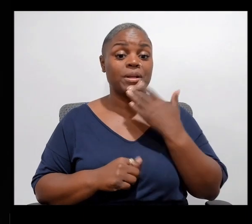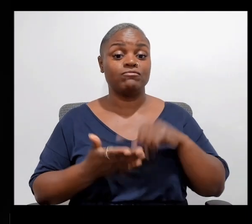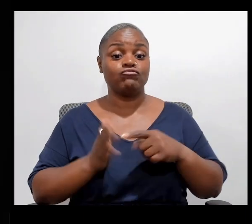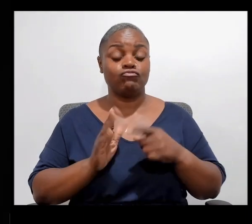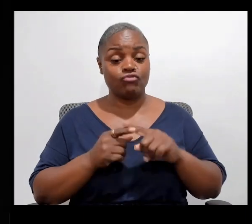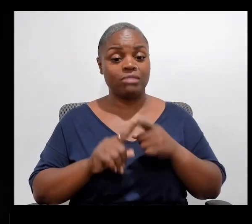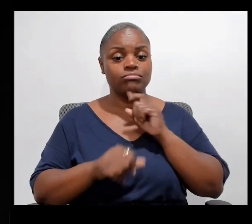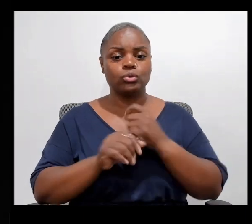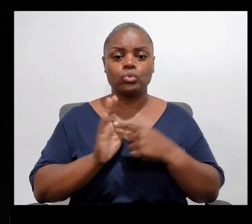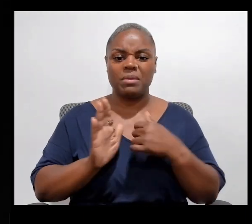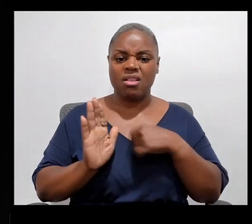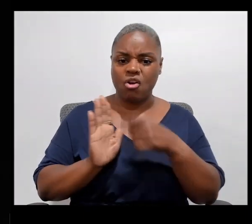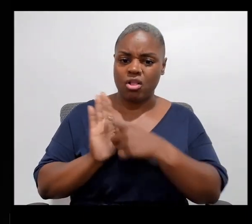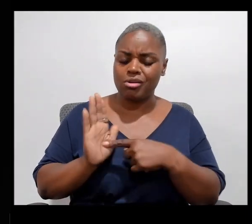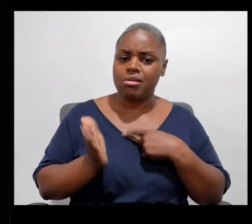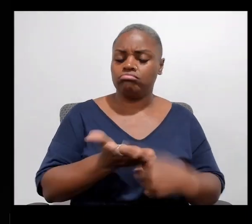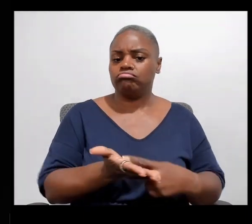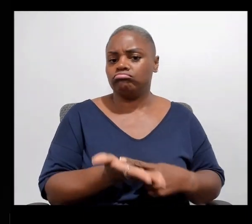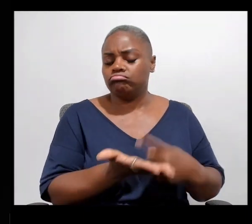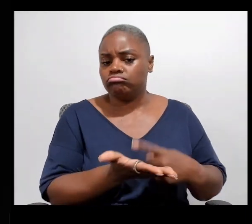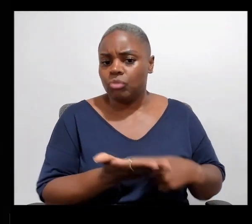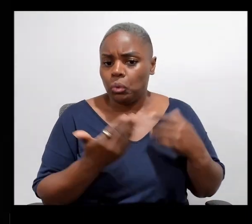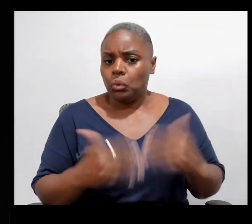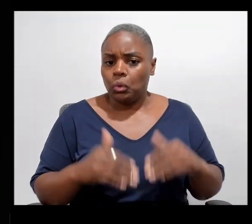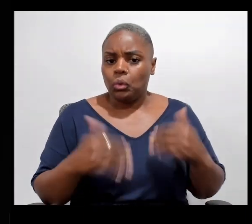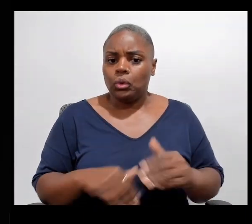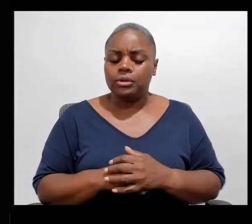One of my best friends actually showed me this article and we talked about this a lot,